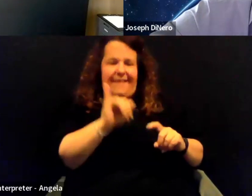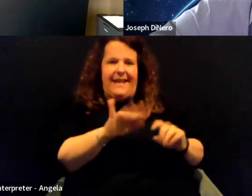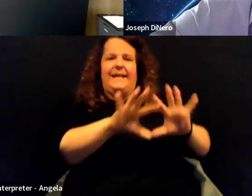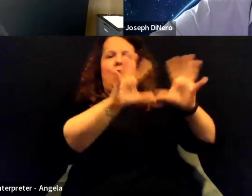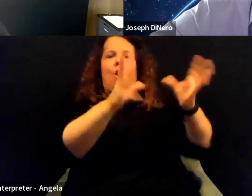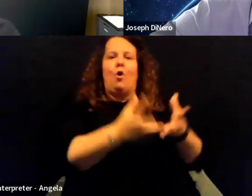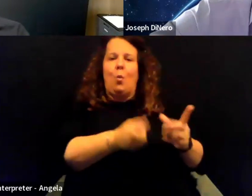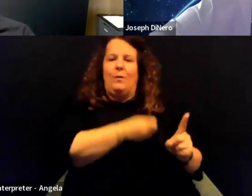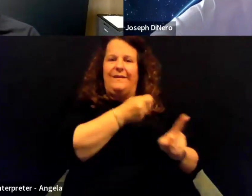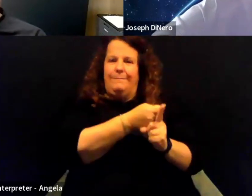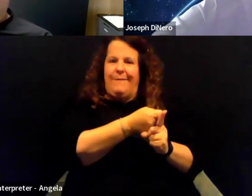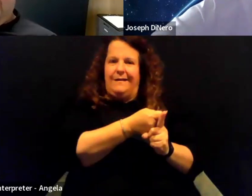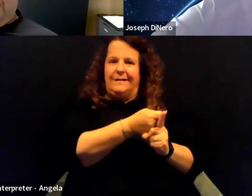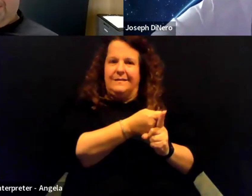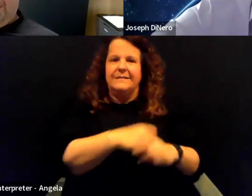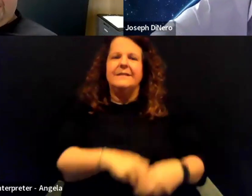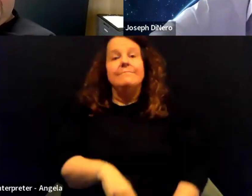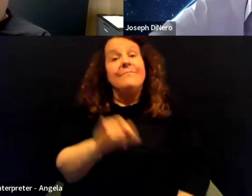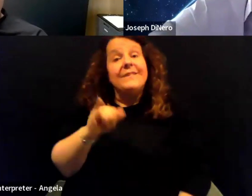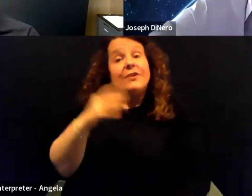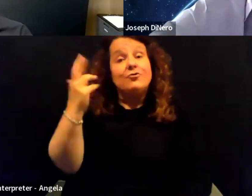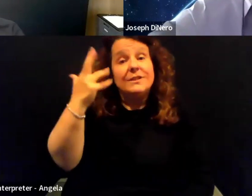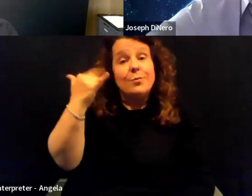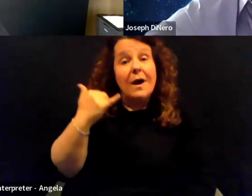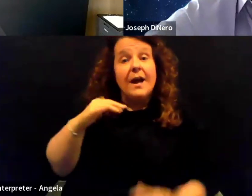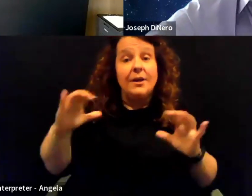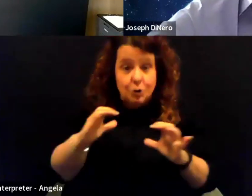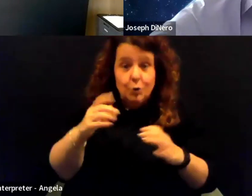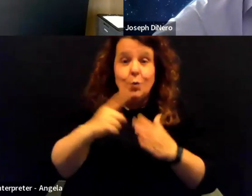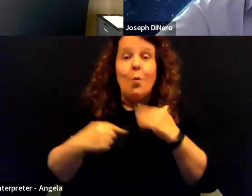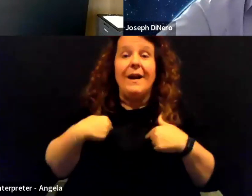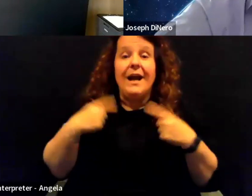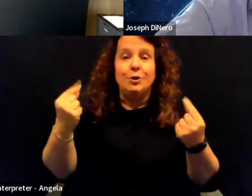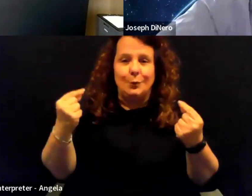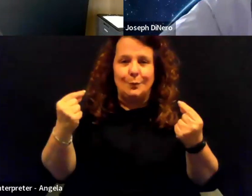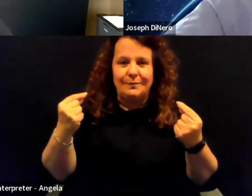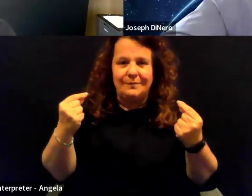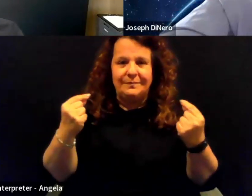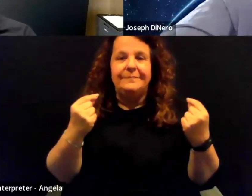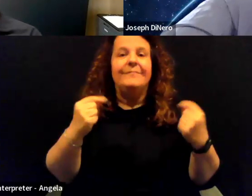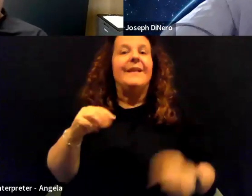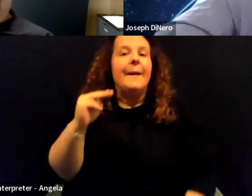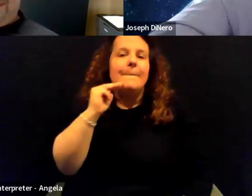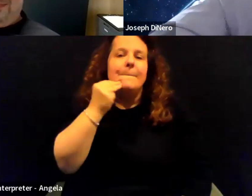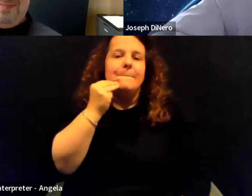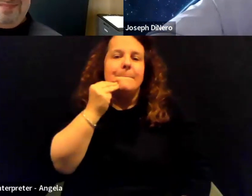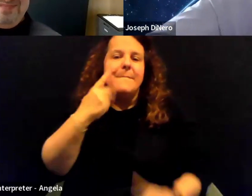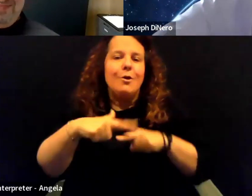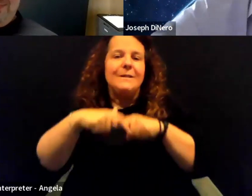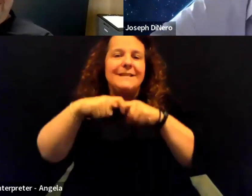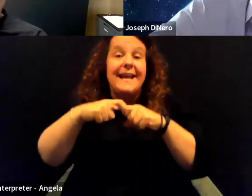And, that's why I do what I do. And this is Marilyn speaking. Thank you guys.